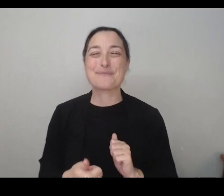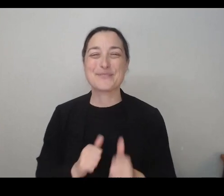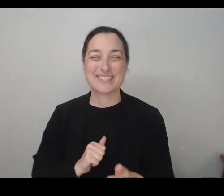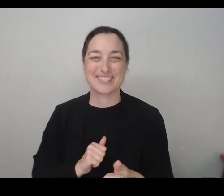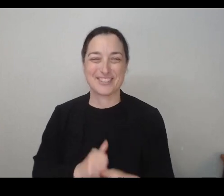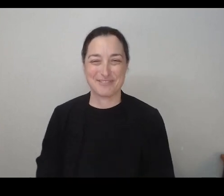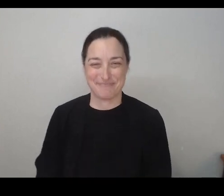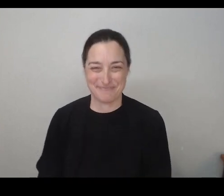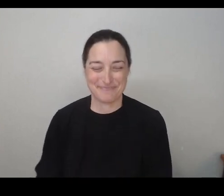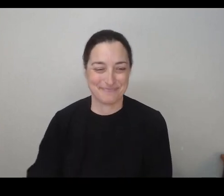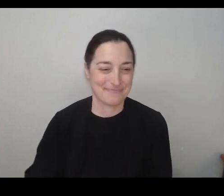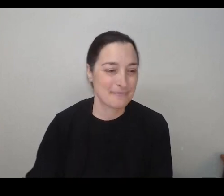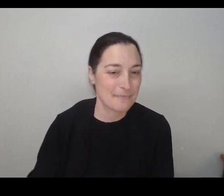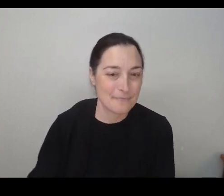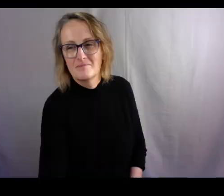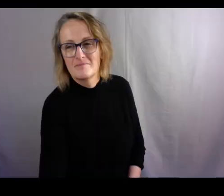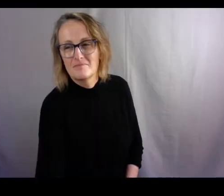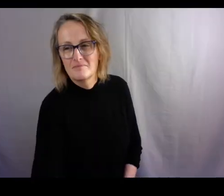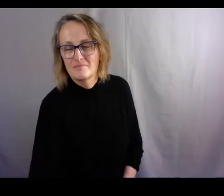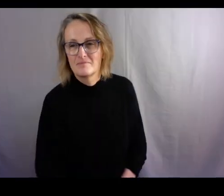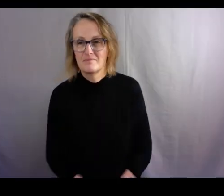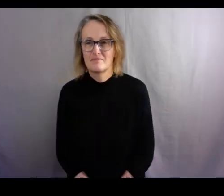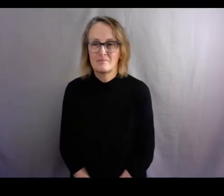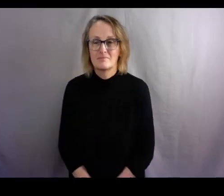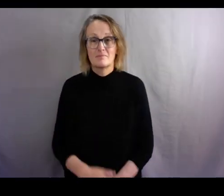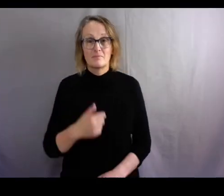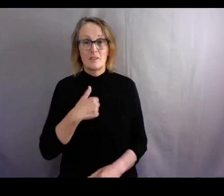If I can add something. I totally agree. I think there's a lot of respect